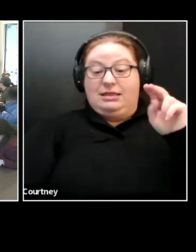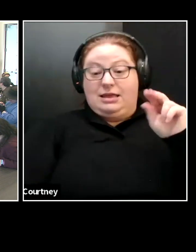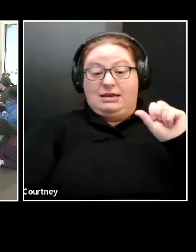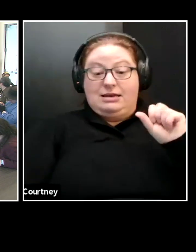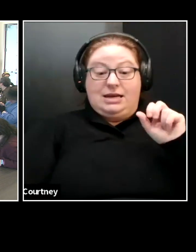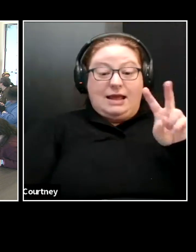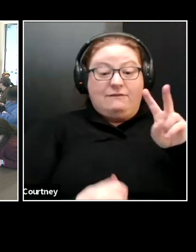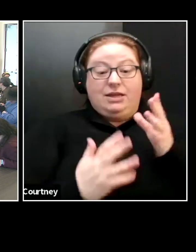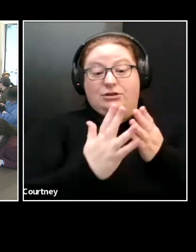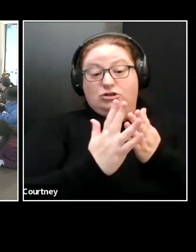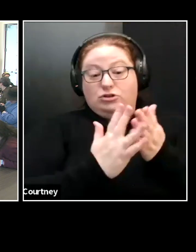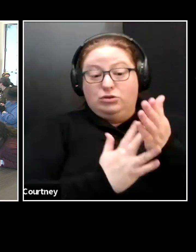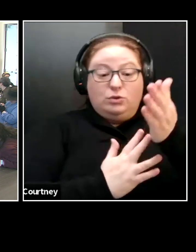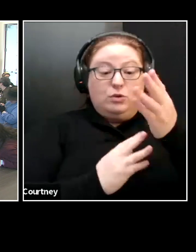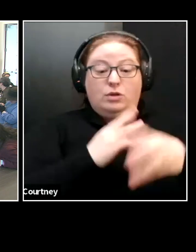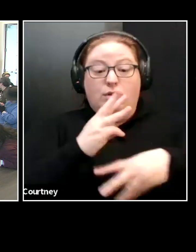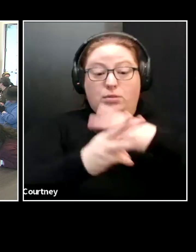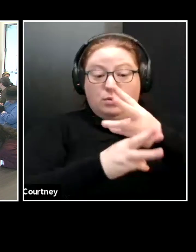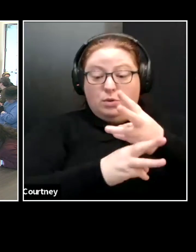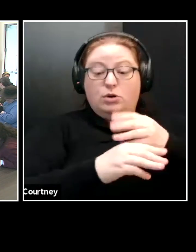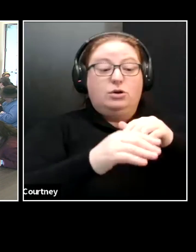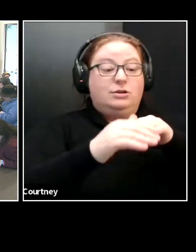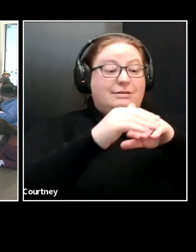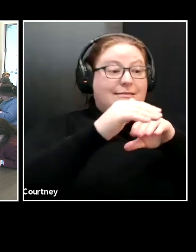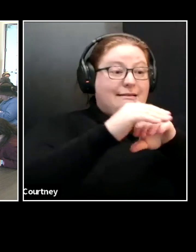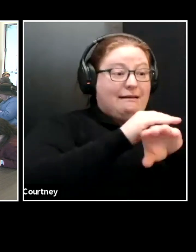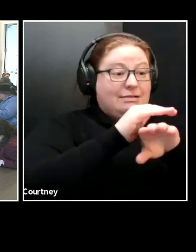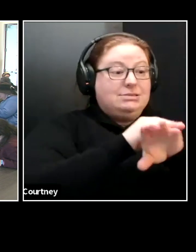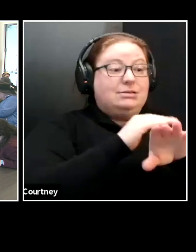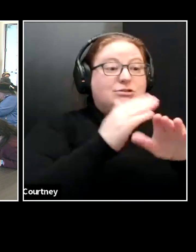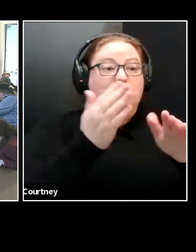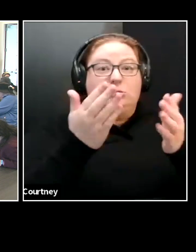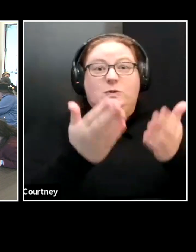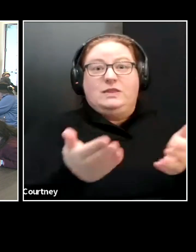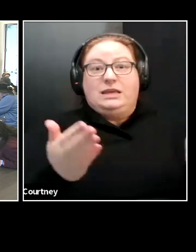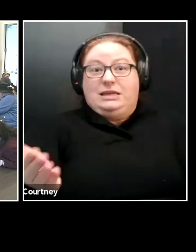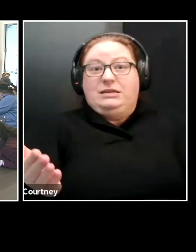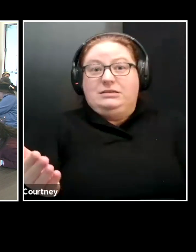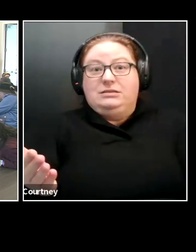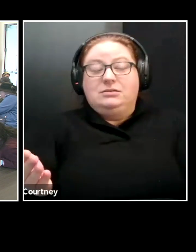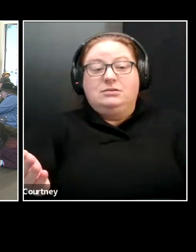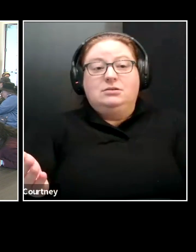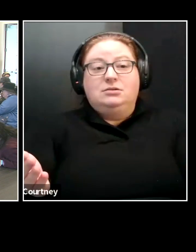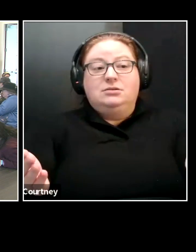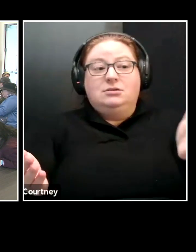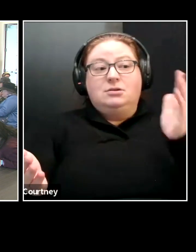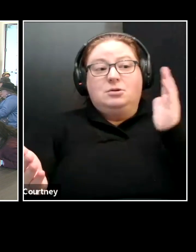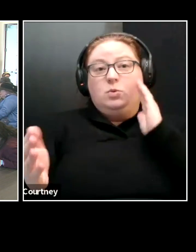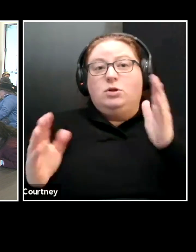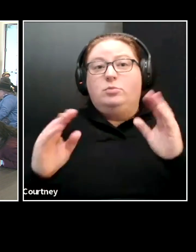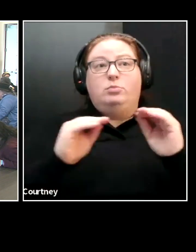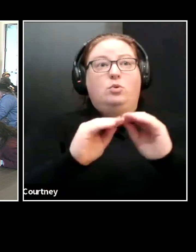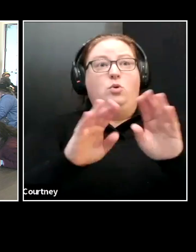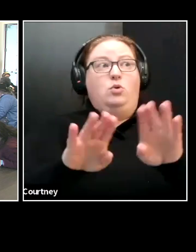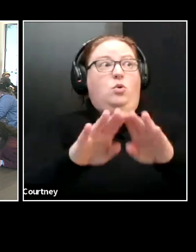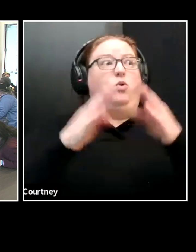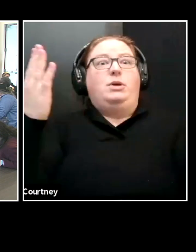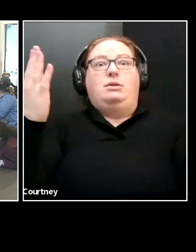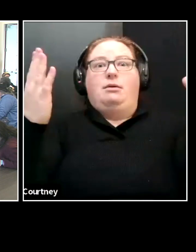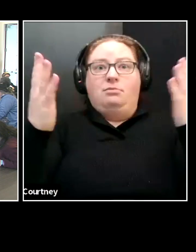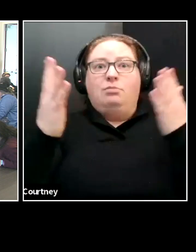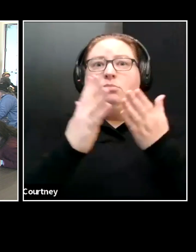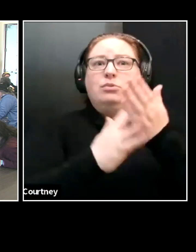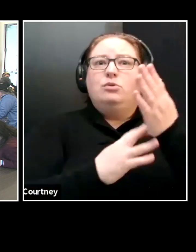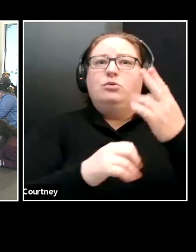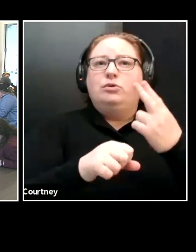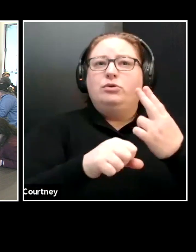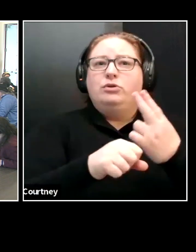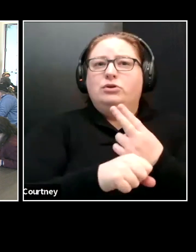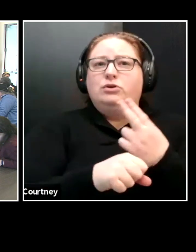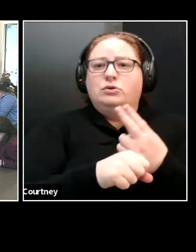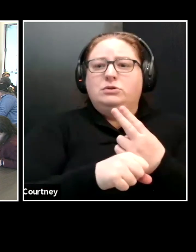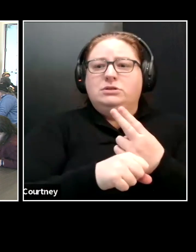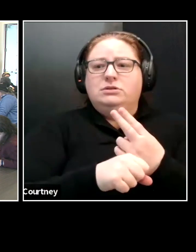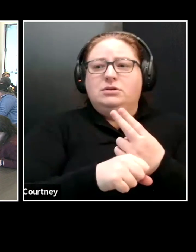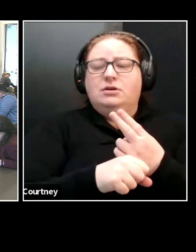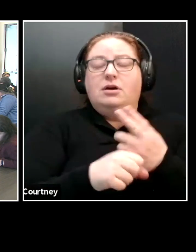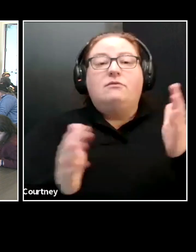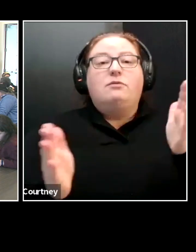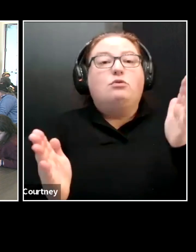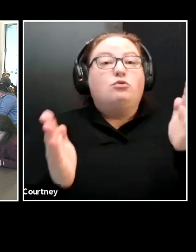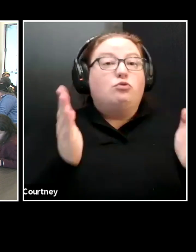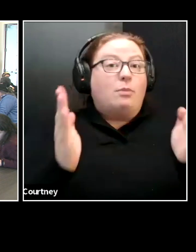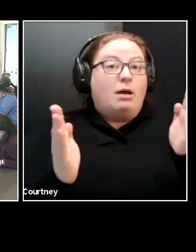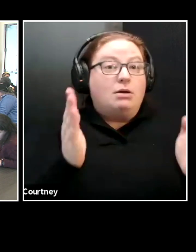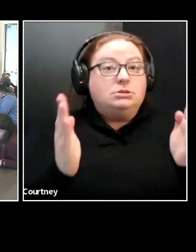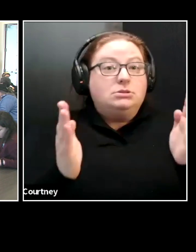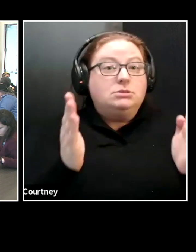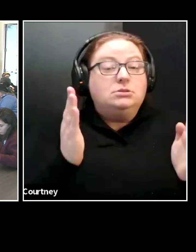and you know access to things is is going to be opened up through the use of uh robots that that